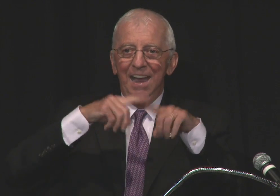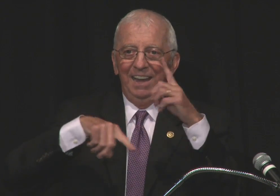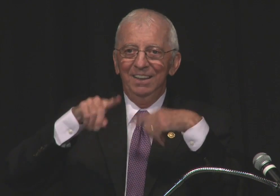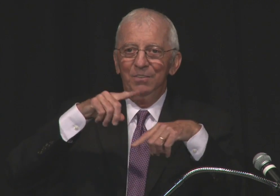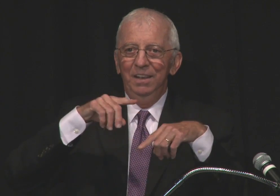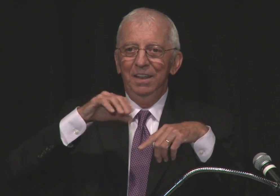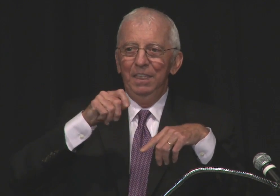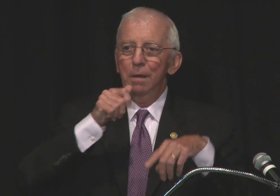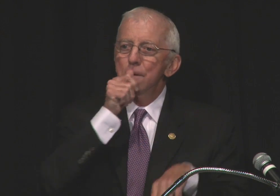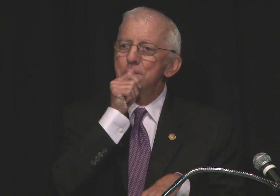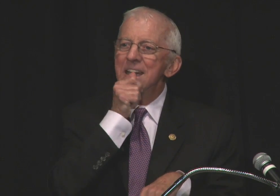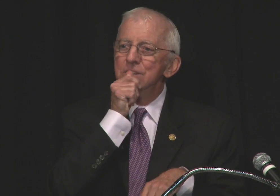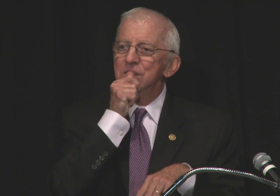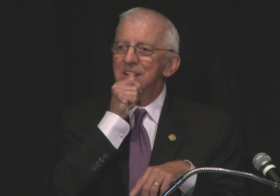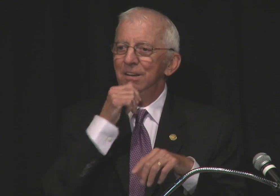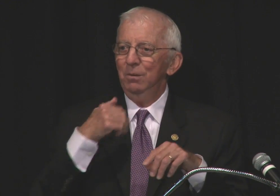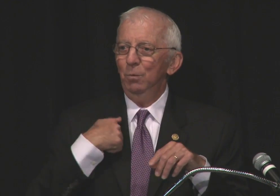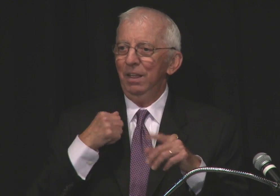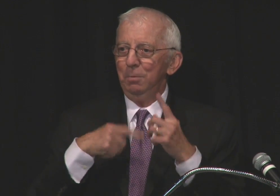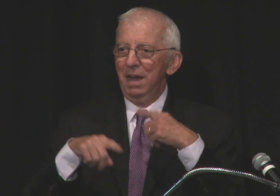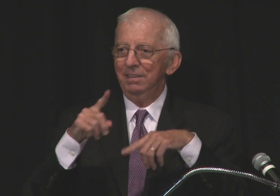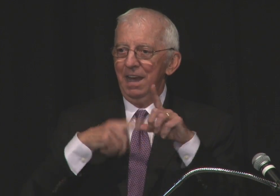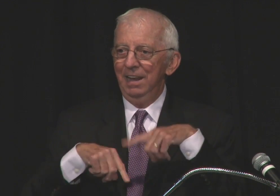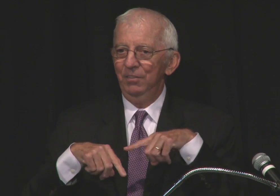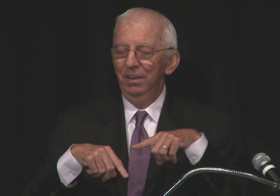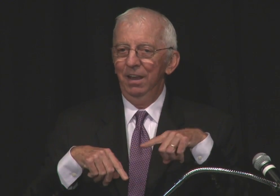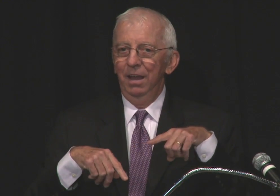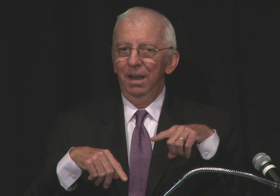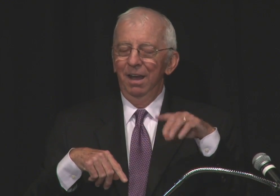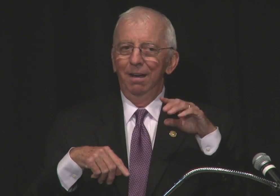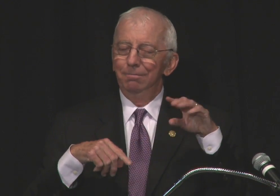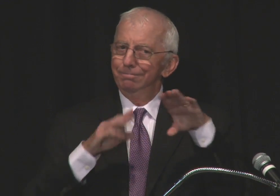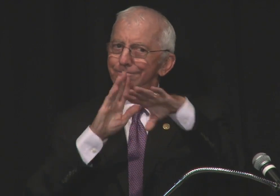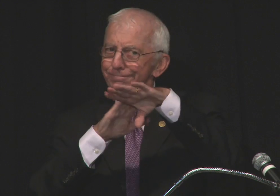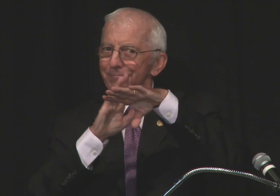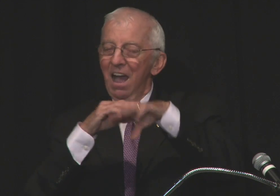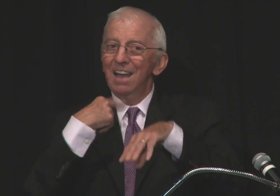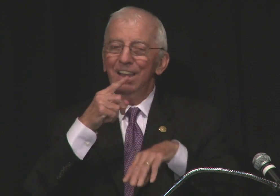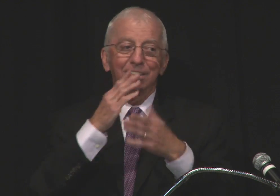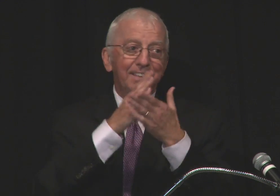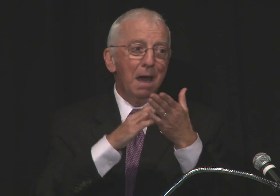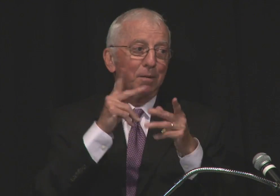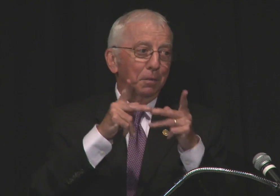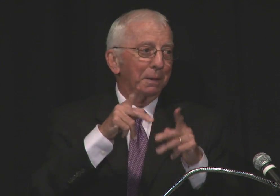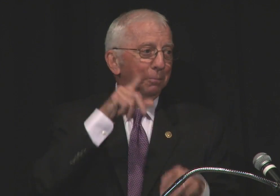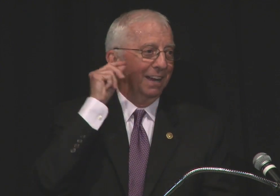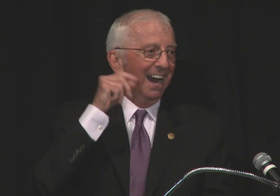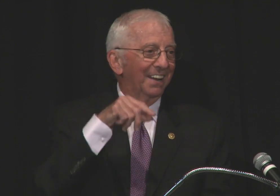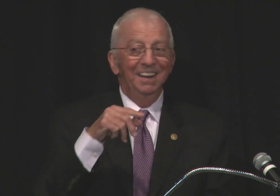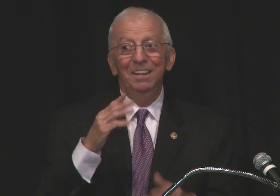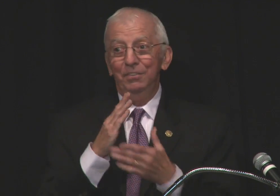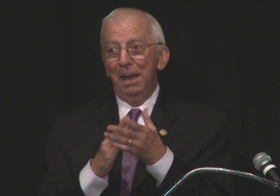They were patient with my signs. I said some of the people at Gallaudet,